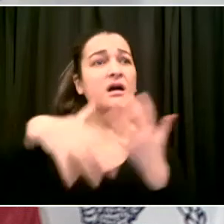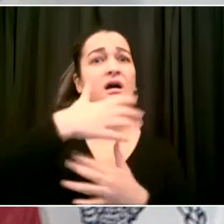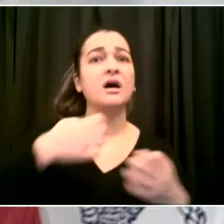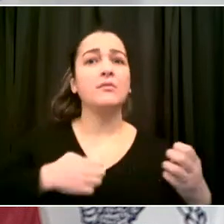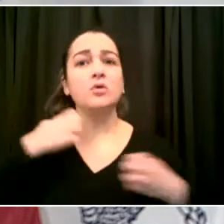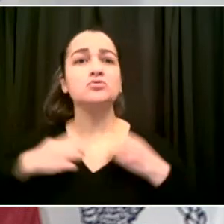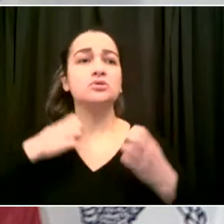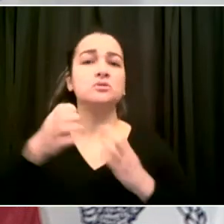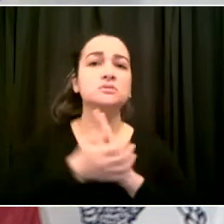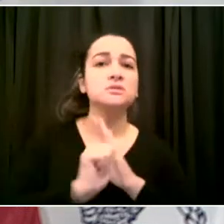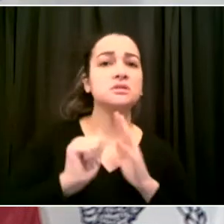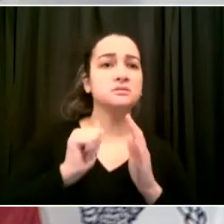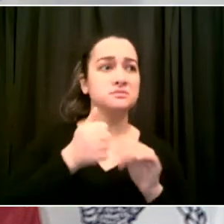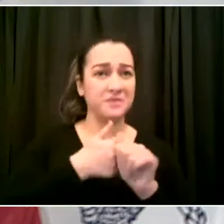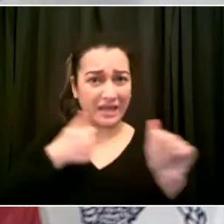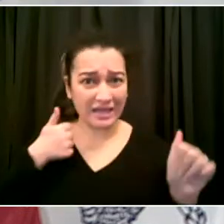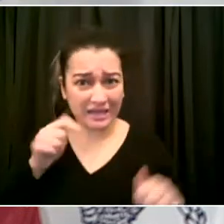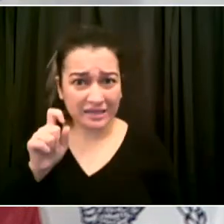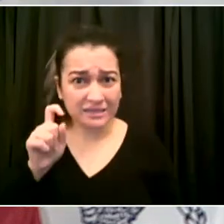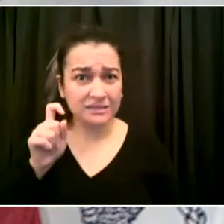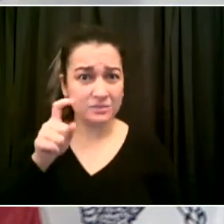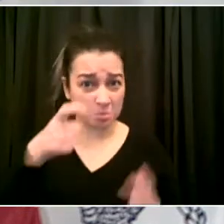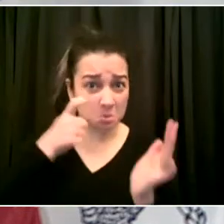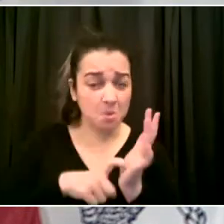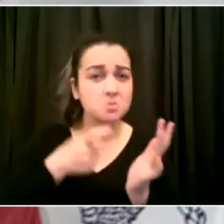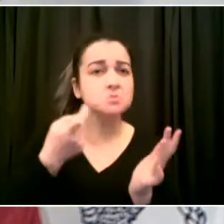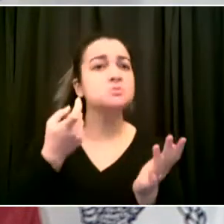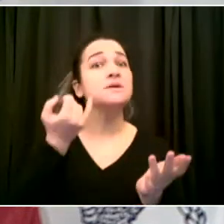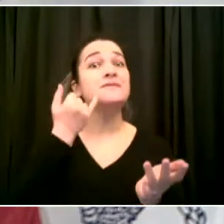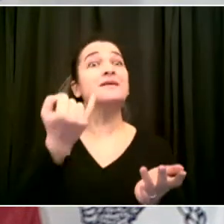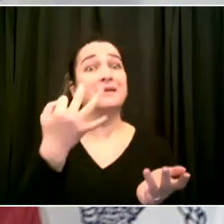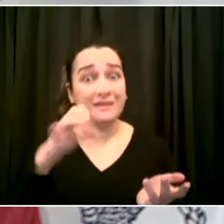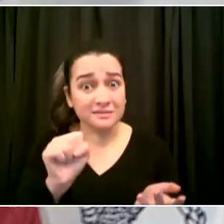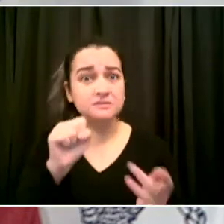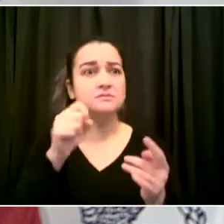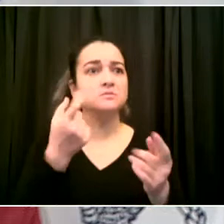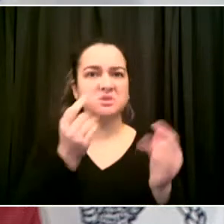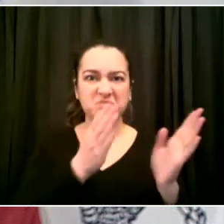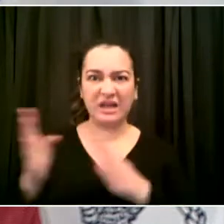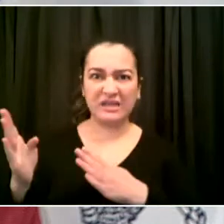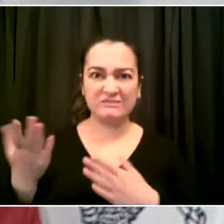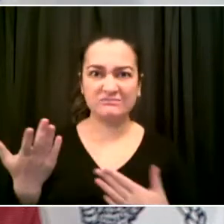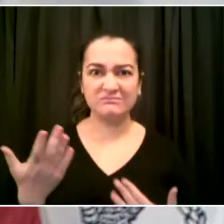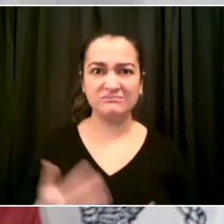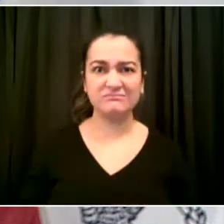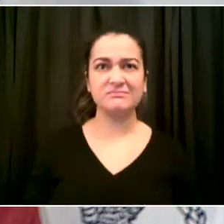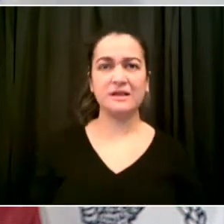THERE ANY EXPERTS OR PLANS TO SEE WHERE THOSE CHILDREN ARARE?